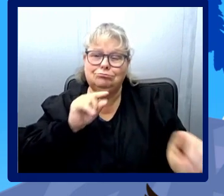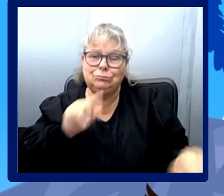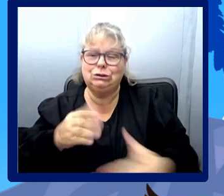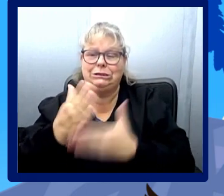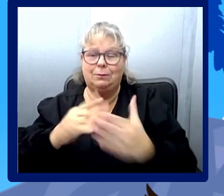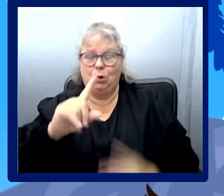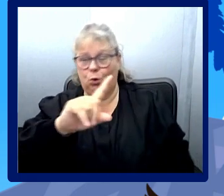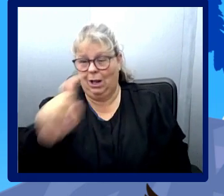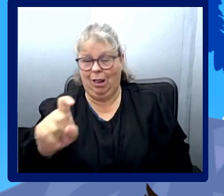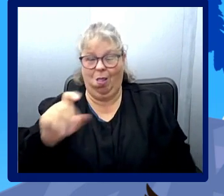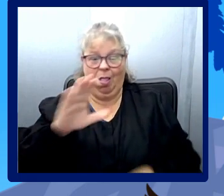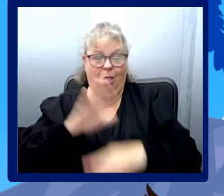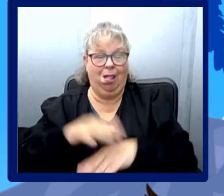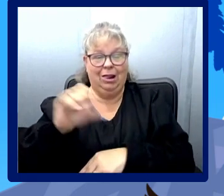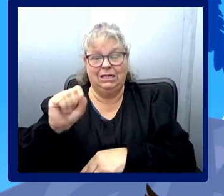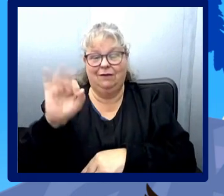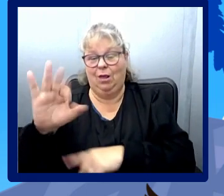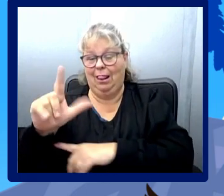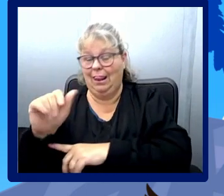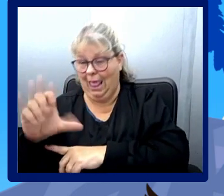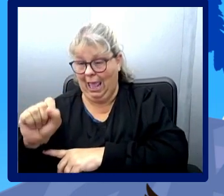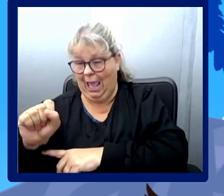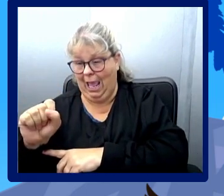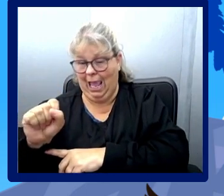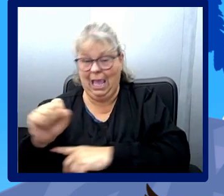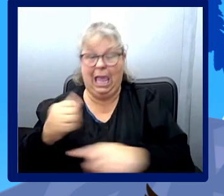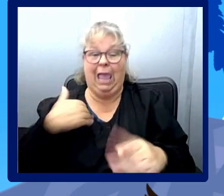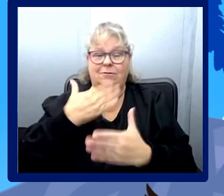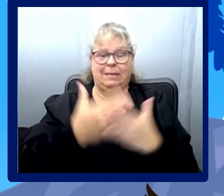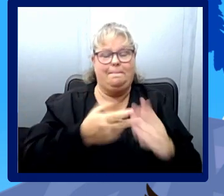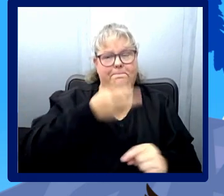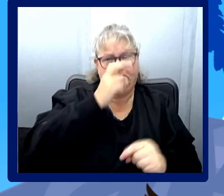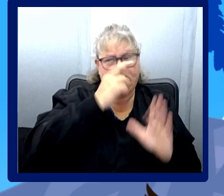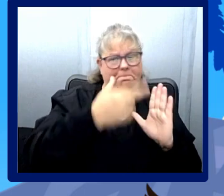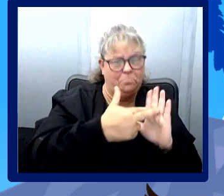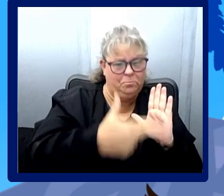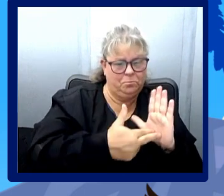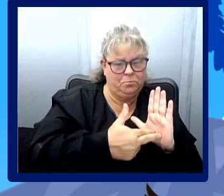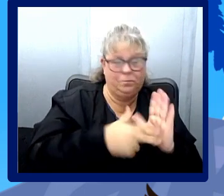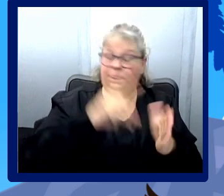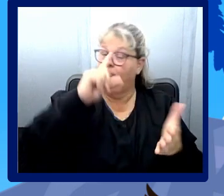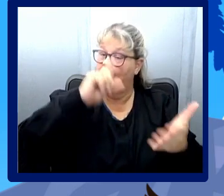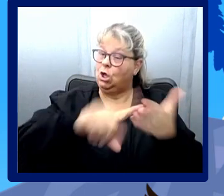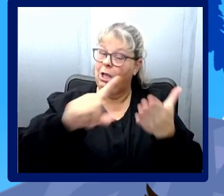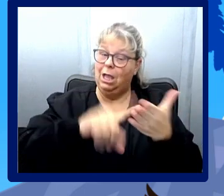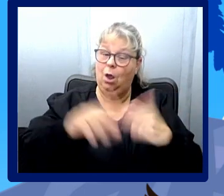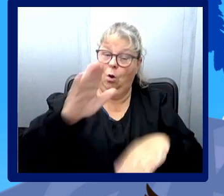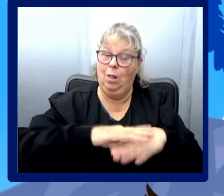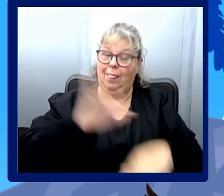and please do not hesitate to reach out to Kathy or myself at any time if you wanna chat about this app or our use case.